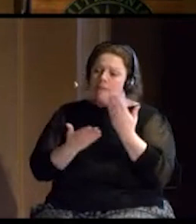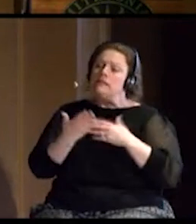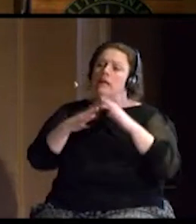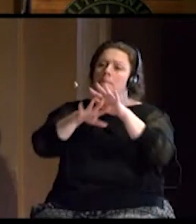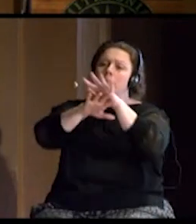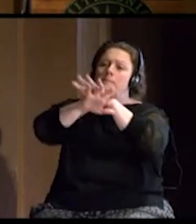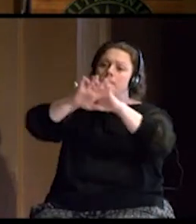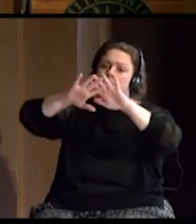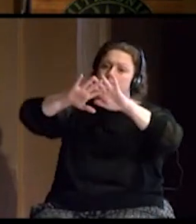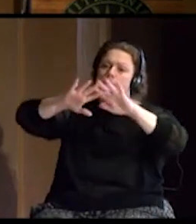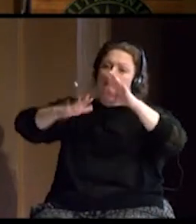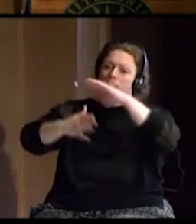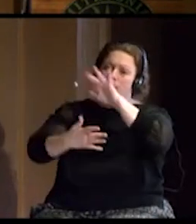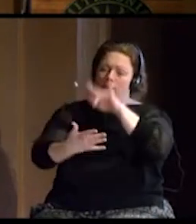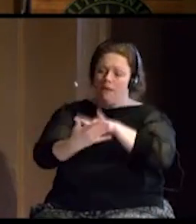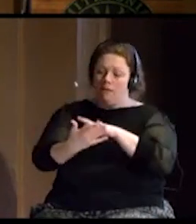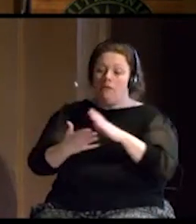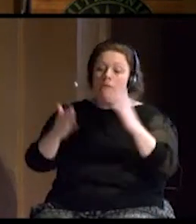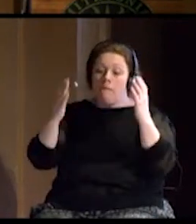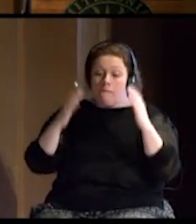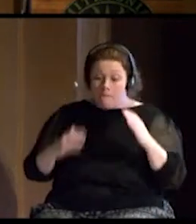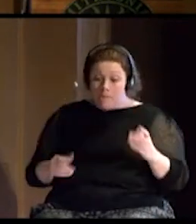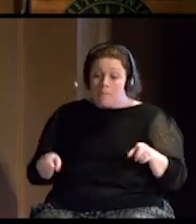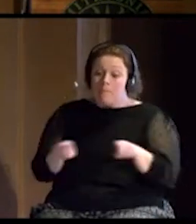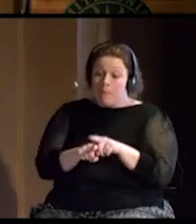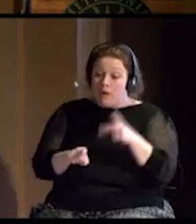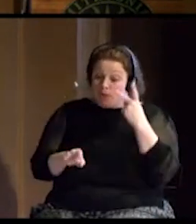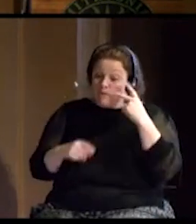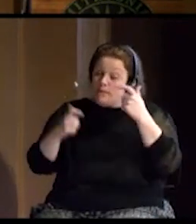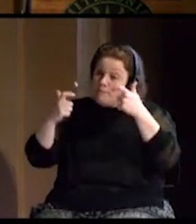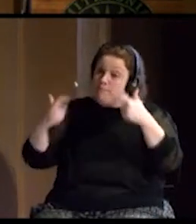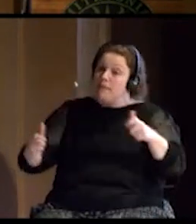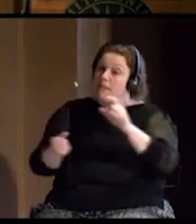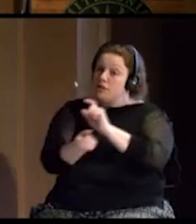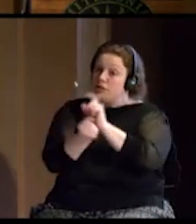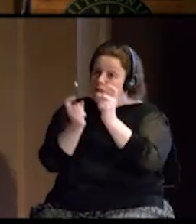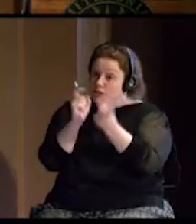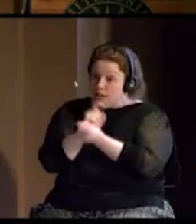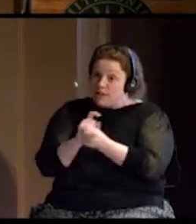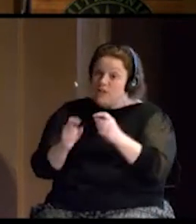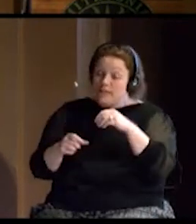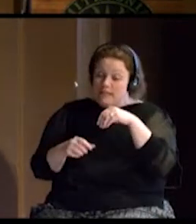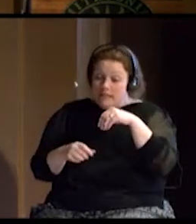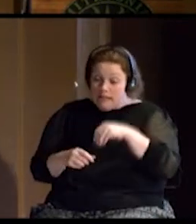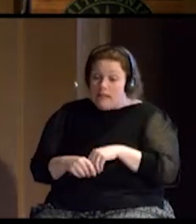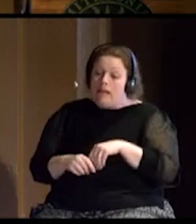Along this PC1 axis, we also see major changes in the forking of the tail fin,